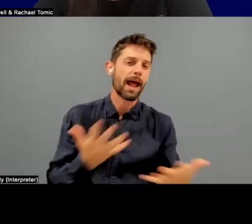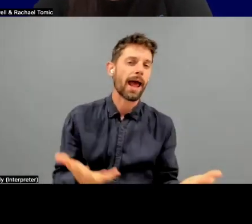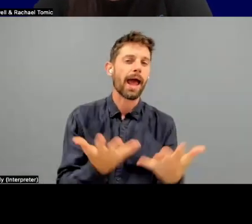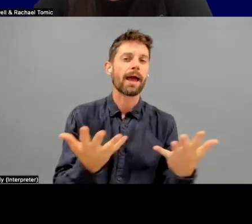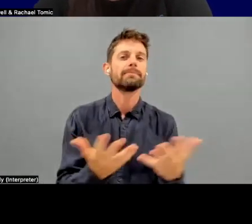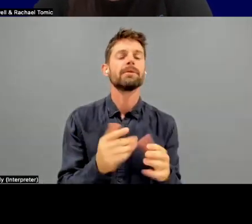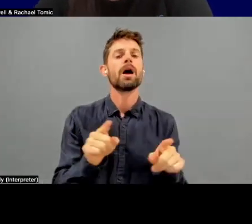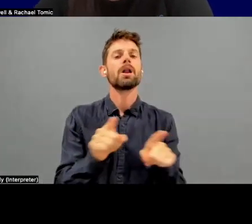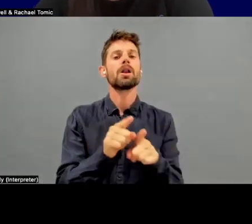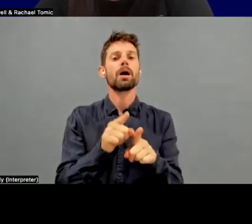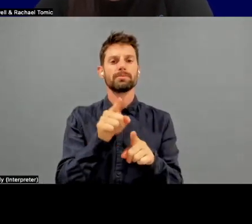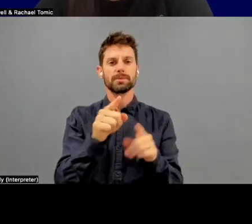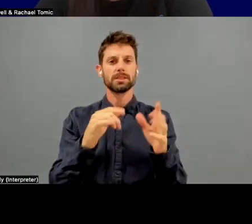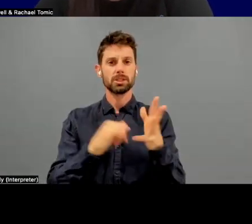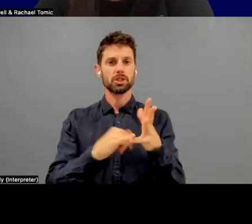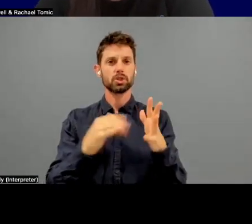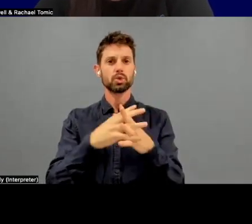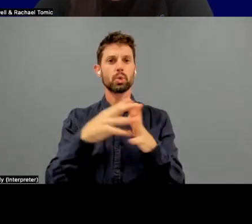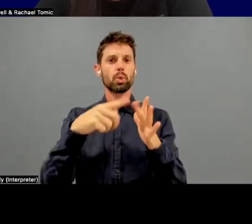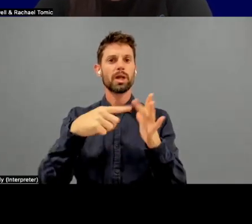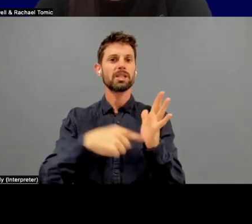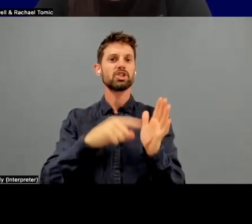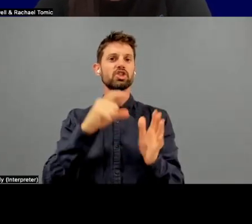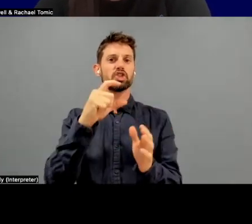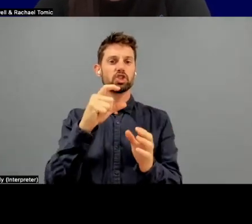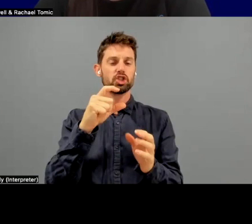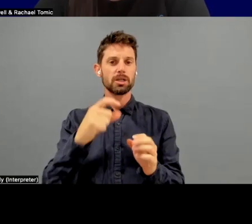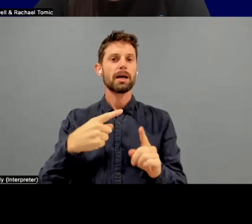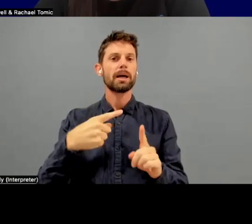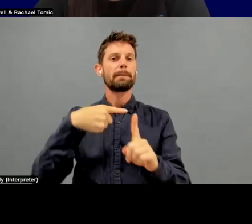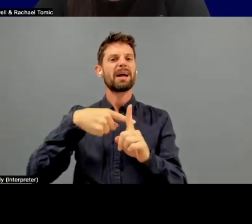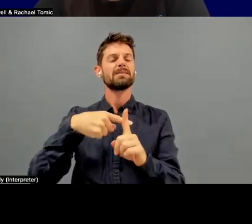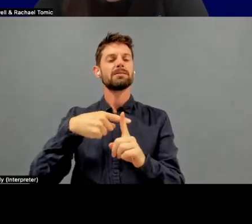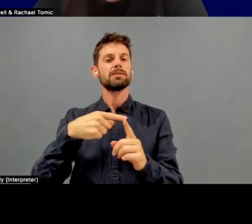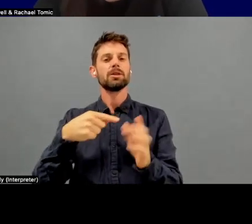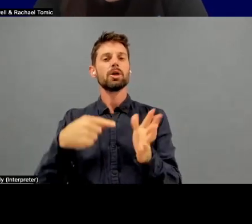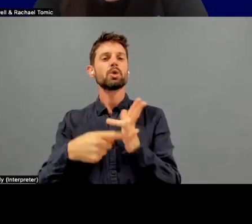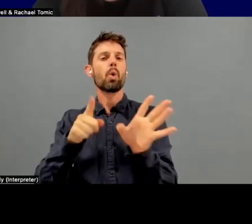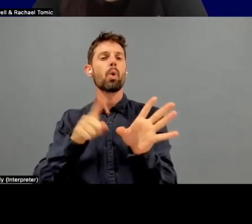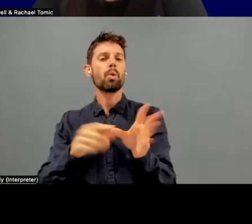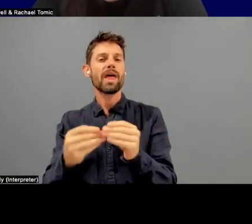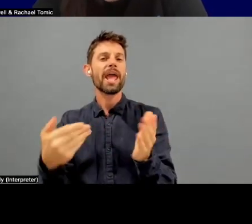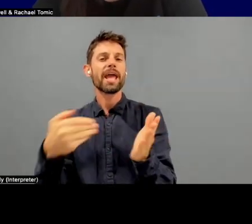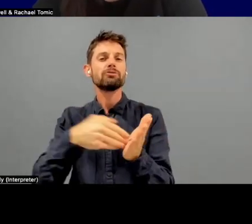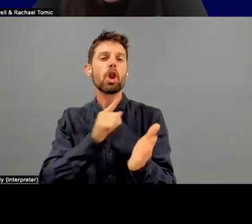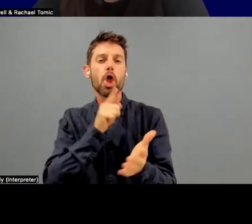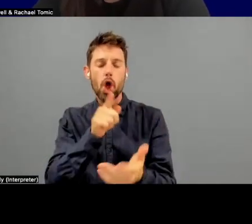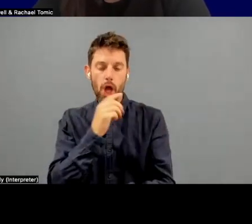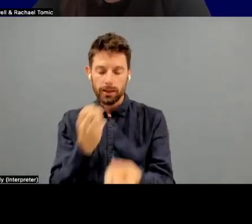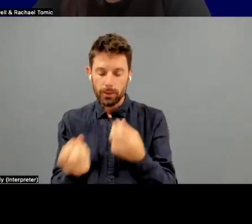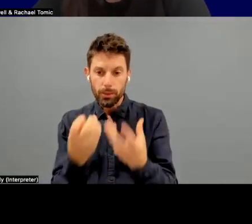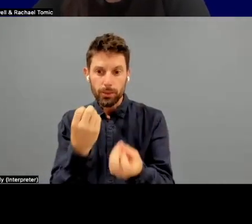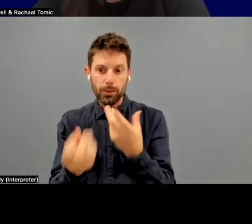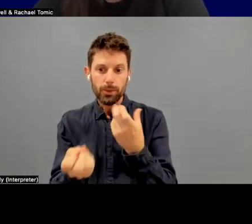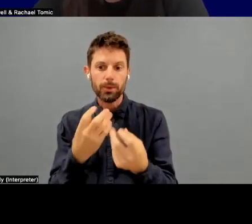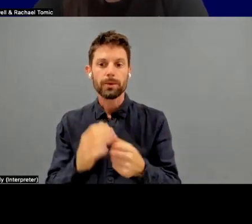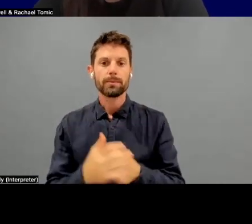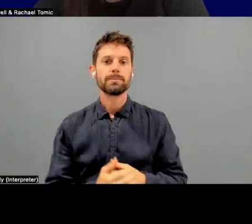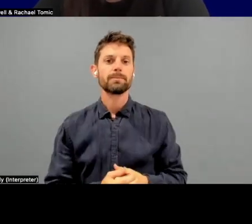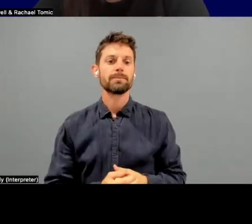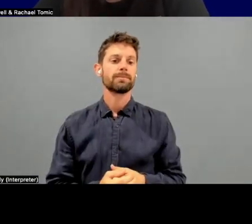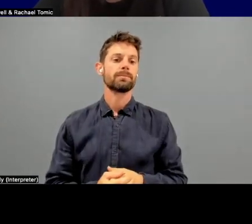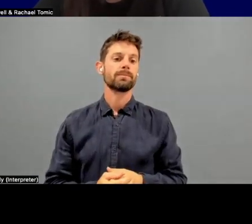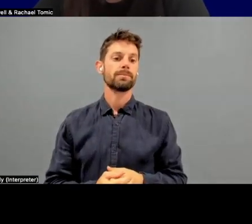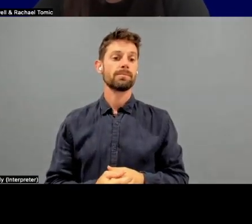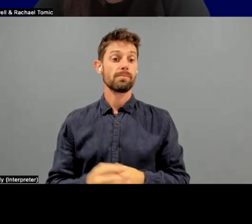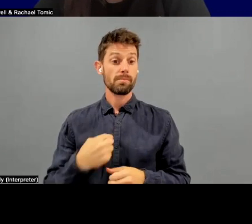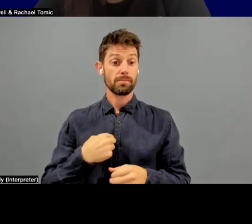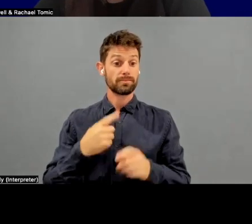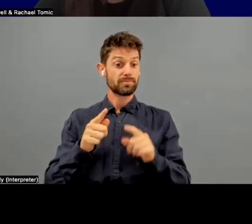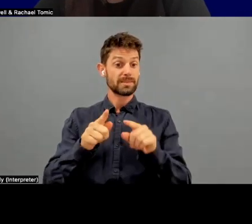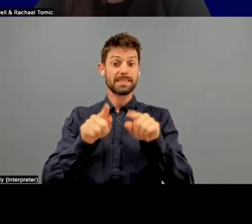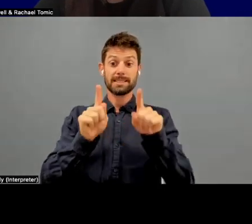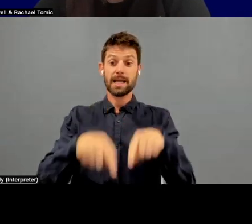adapted toys and some toys with extra lighting in them. We started using switch toys and adapted